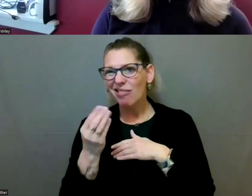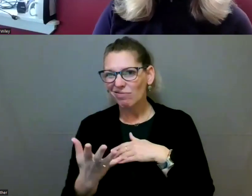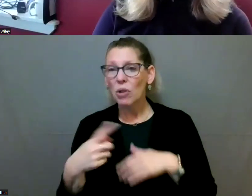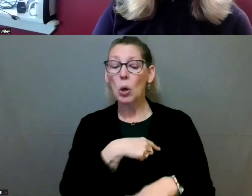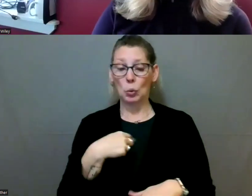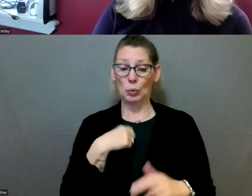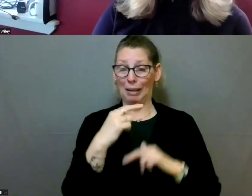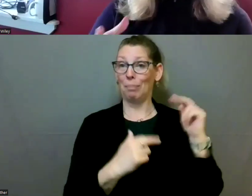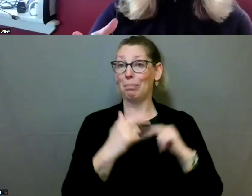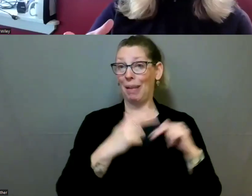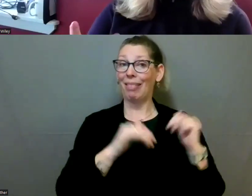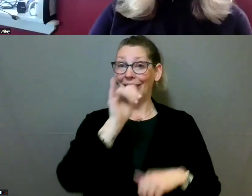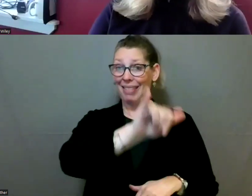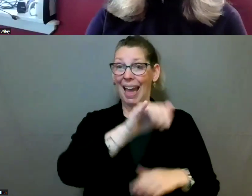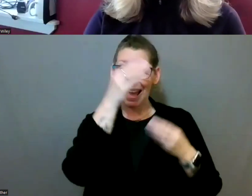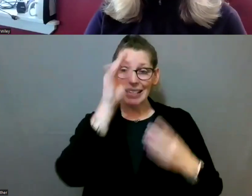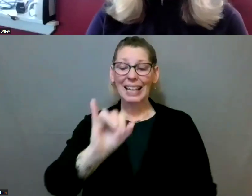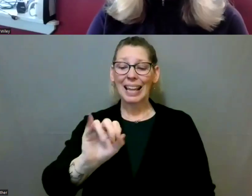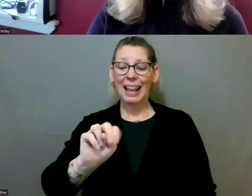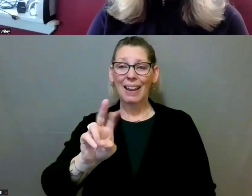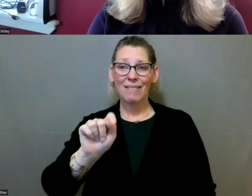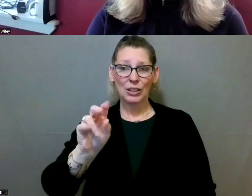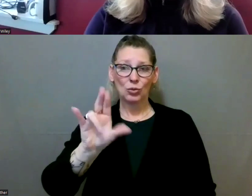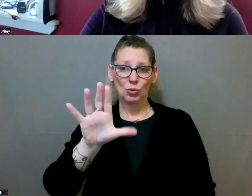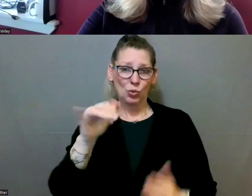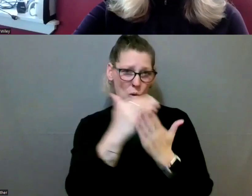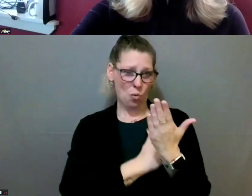that inventory based on the components of the developmental relationship which